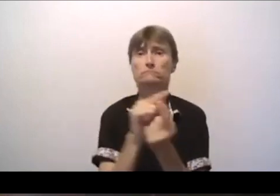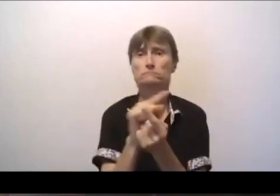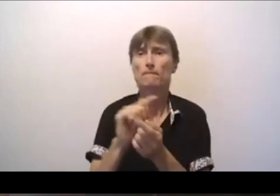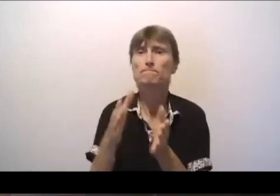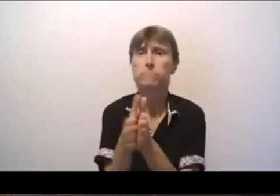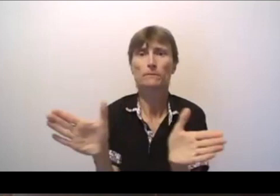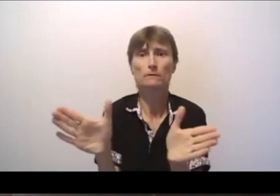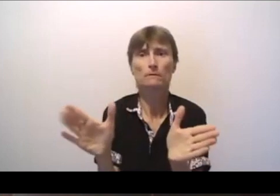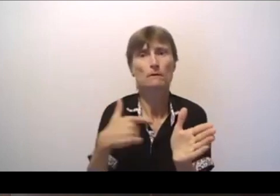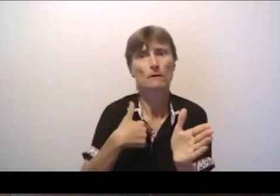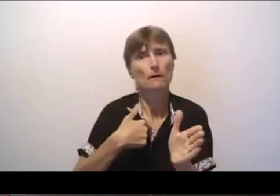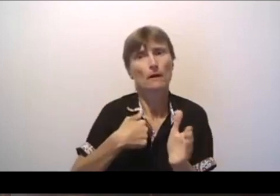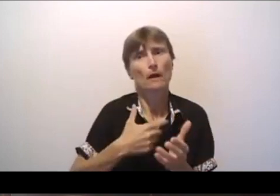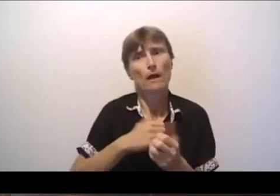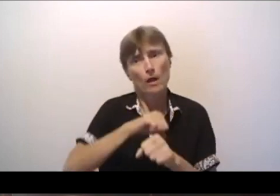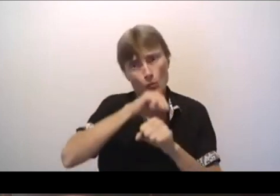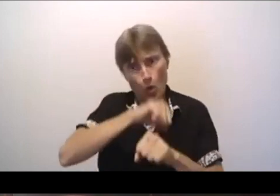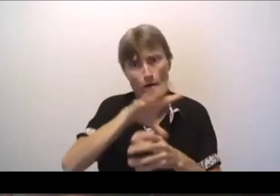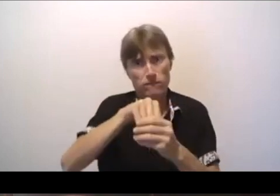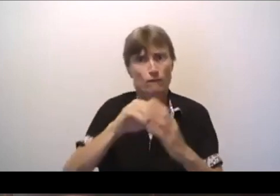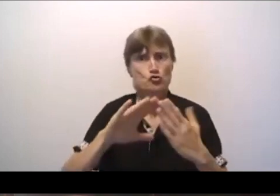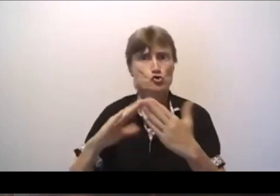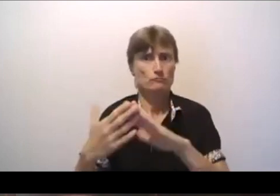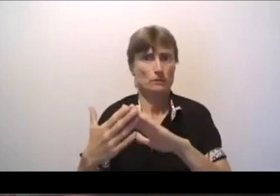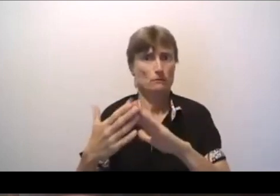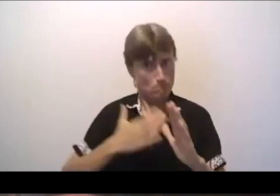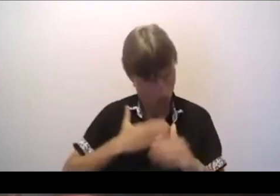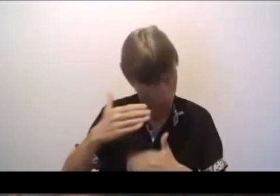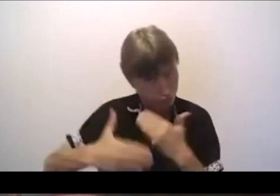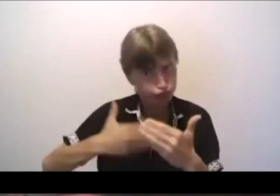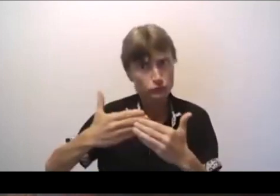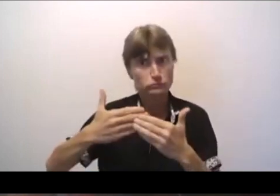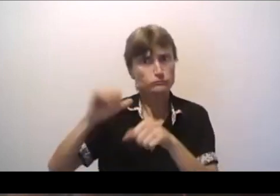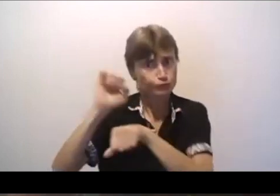community involved process and so going back to the time period